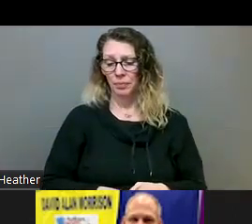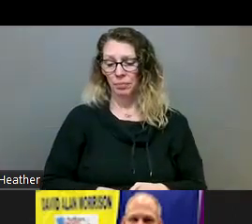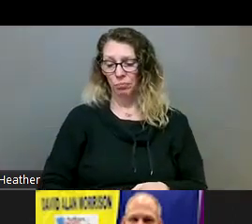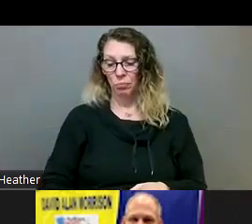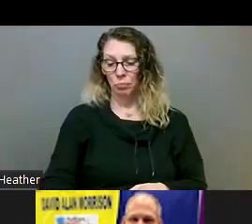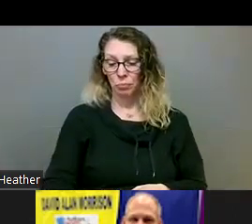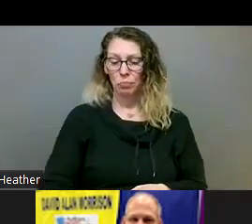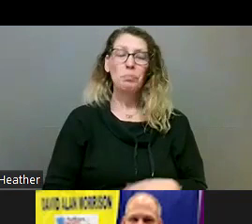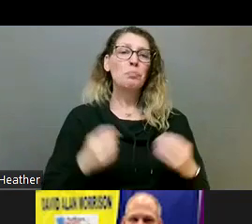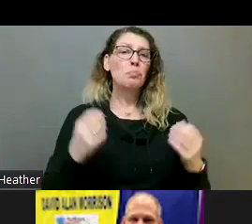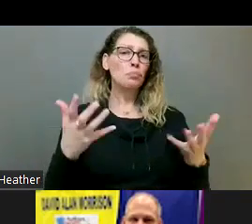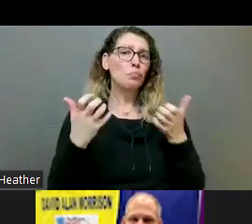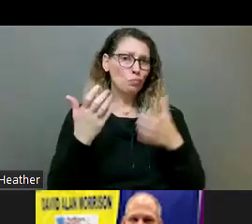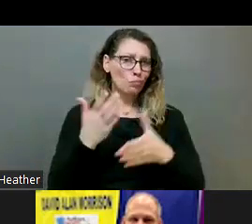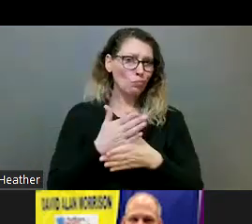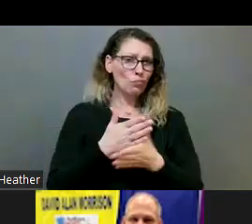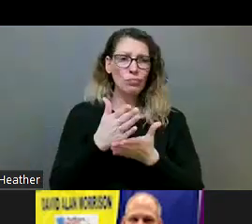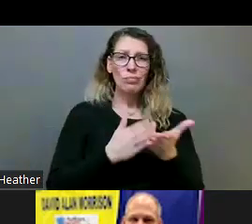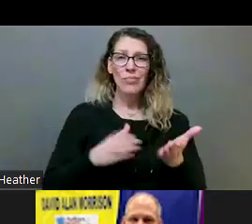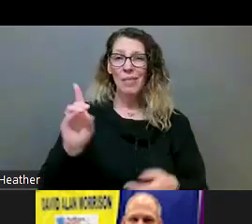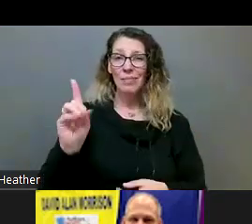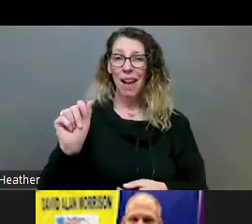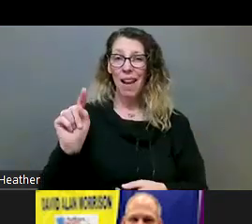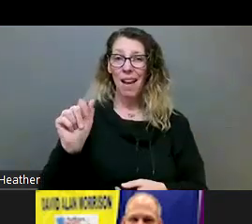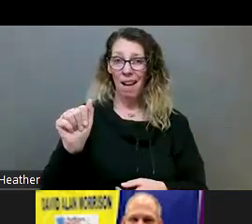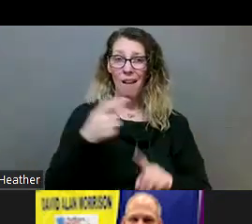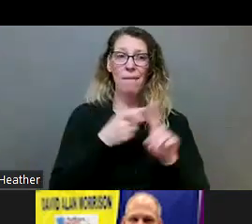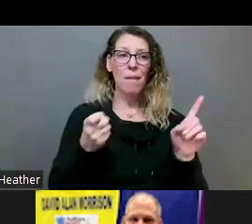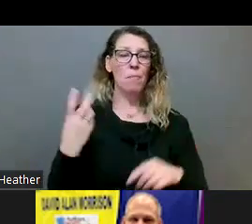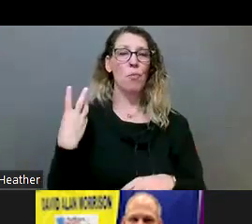I want to share a little bit of data with you from our Washington report card,